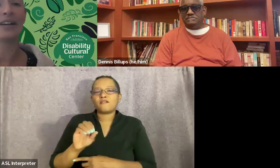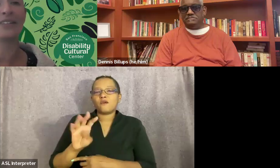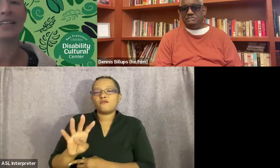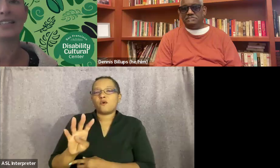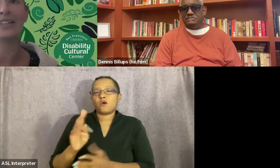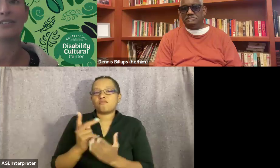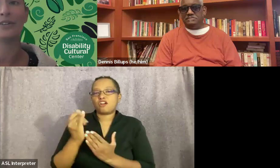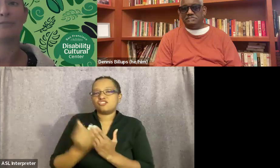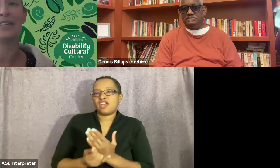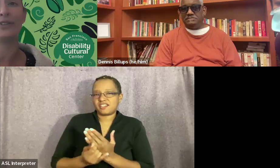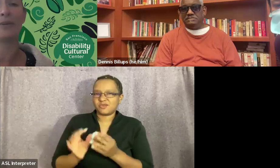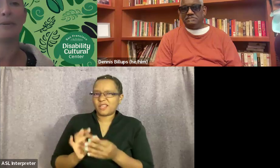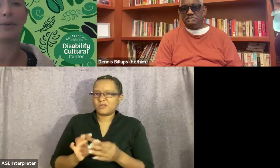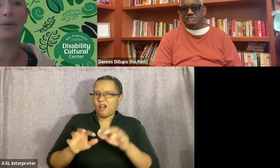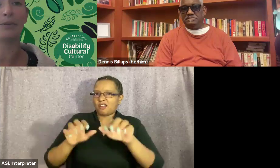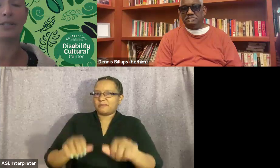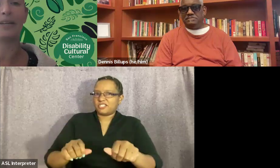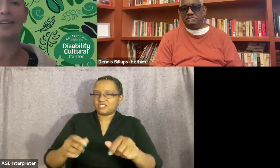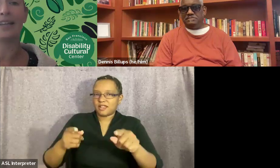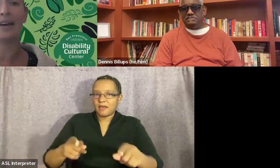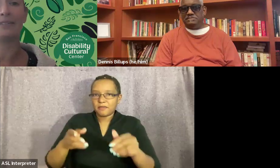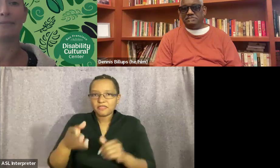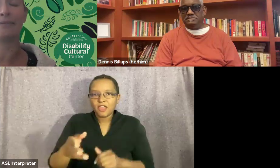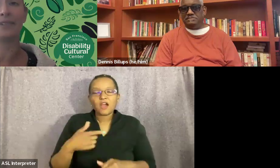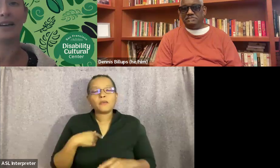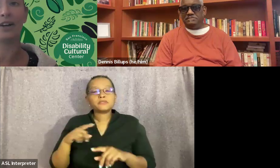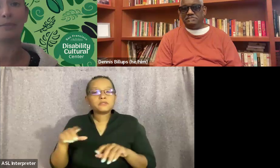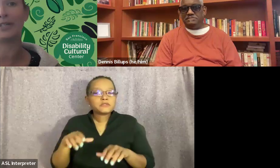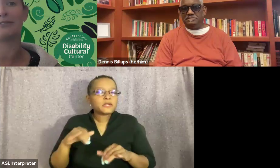I was getting to interview and meet so many people who participated in that occupation of